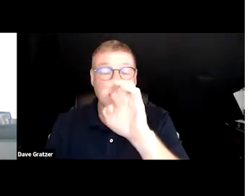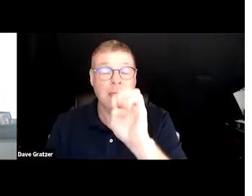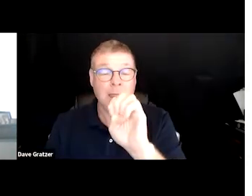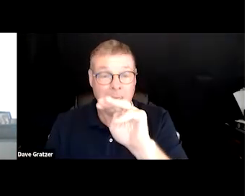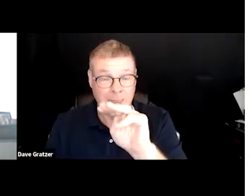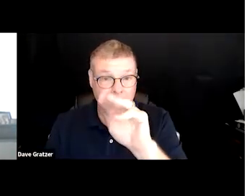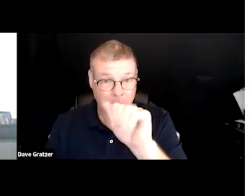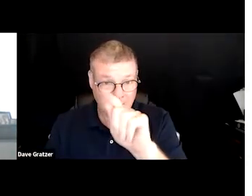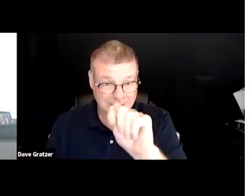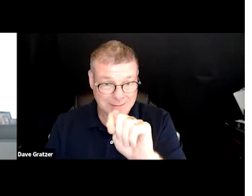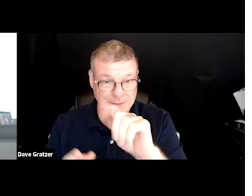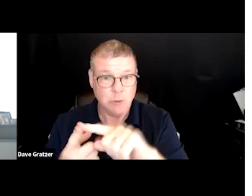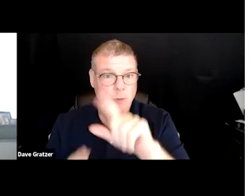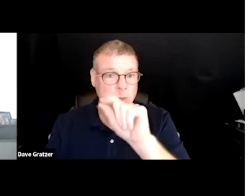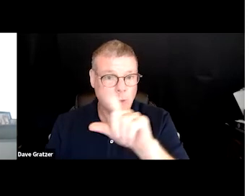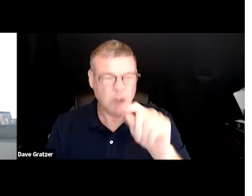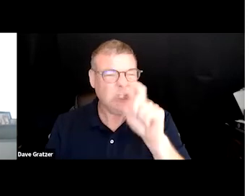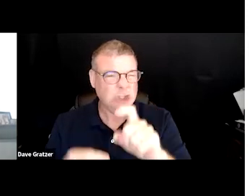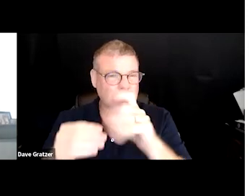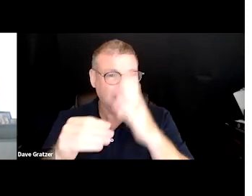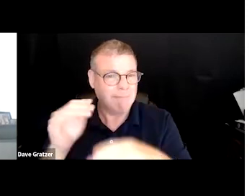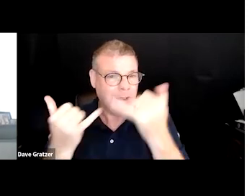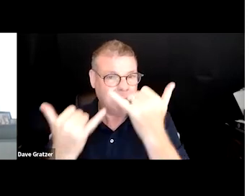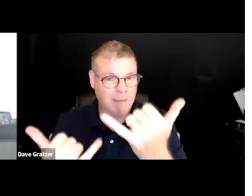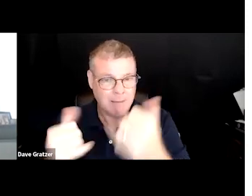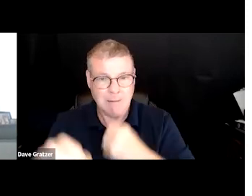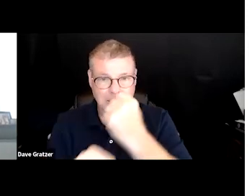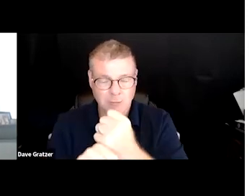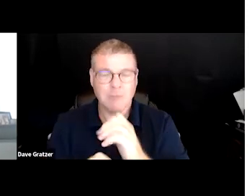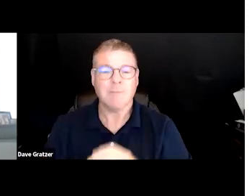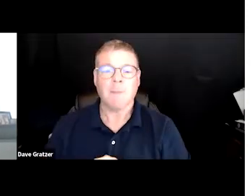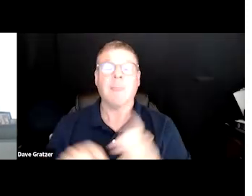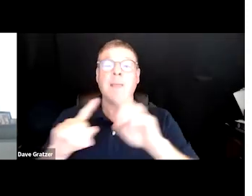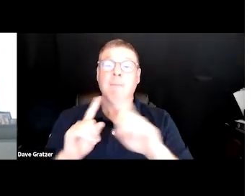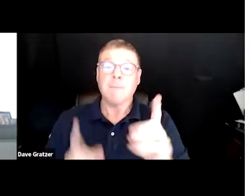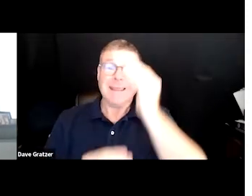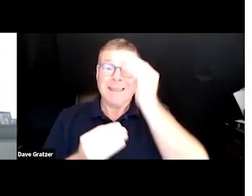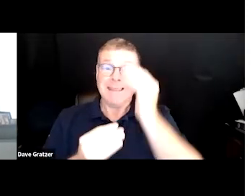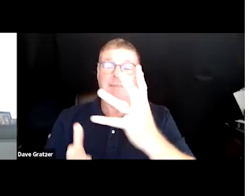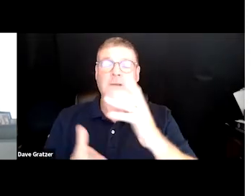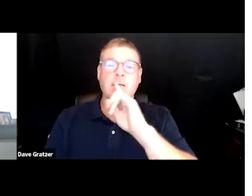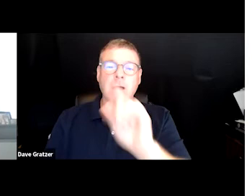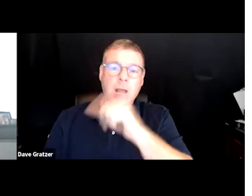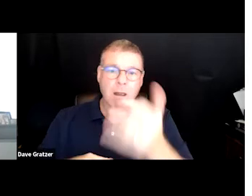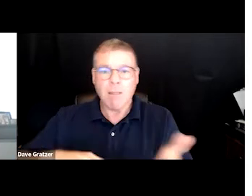So stay tuned, that should be finished later this year. But it gives us just another layer of looking at data